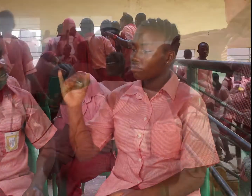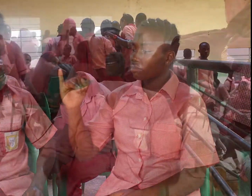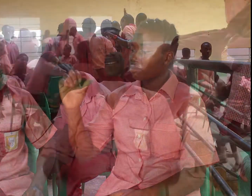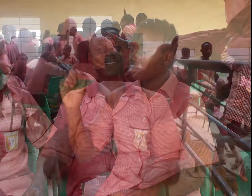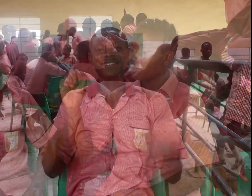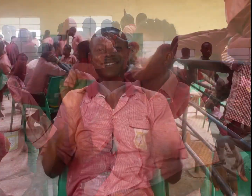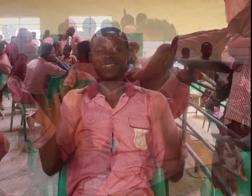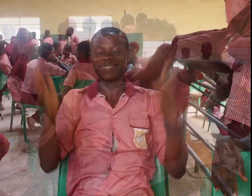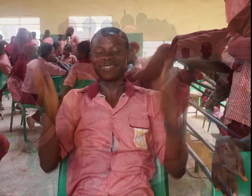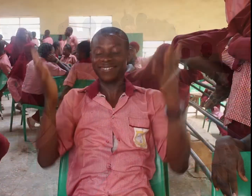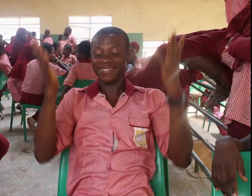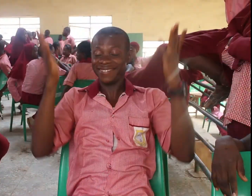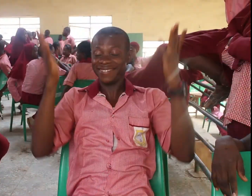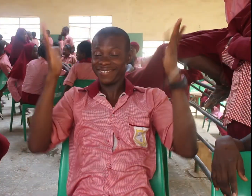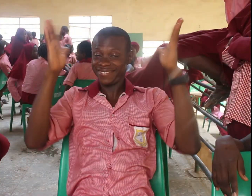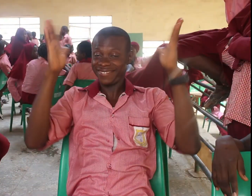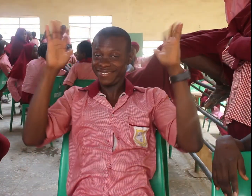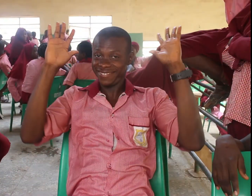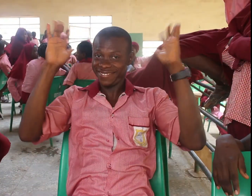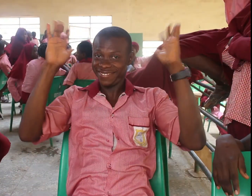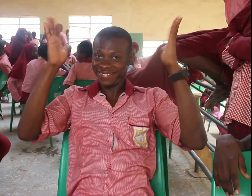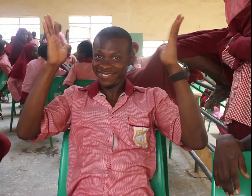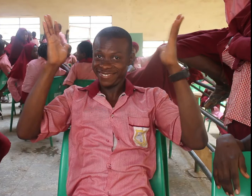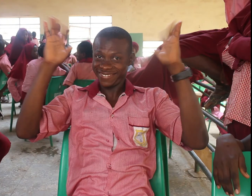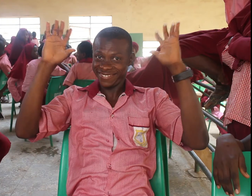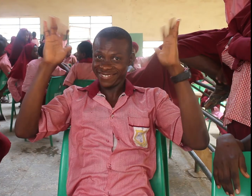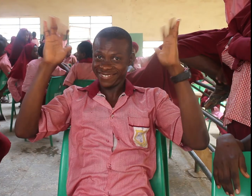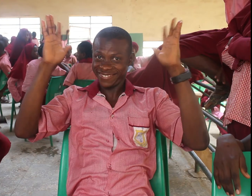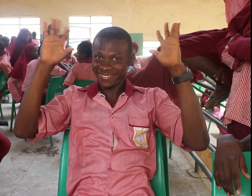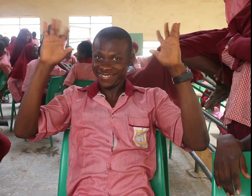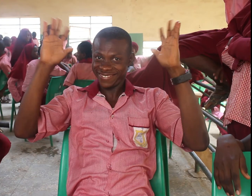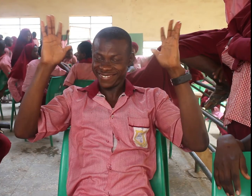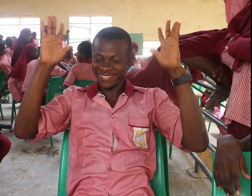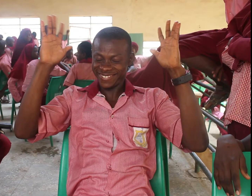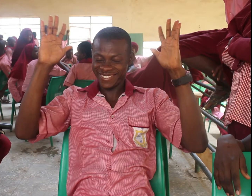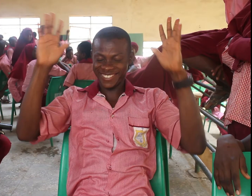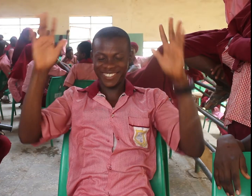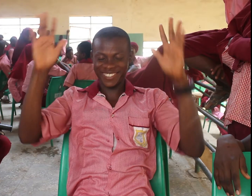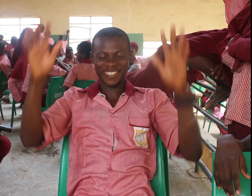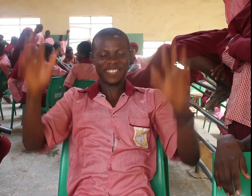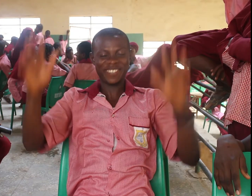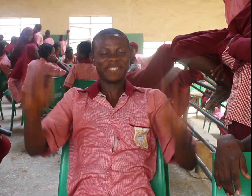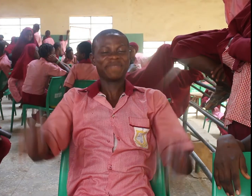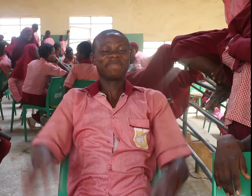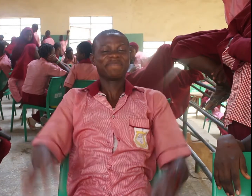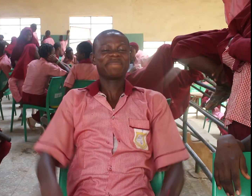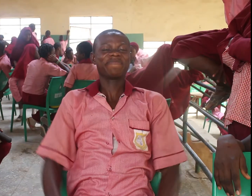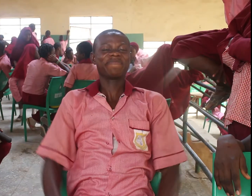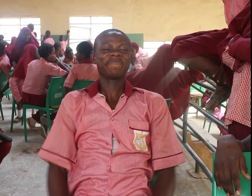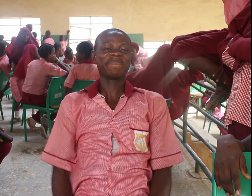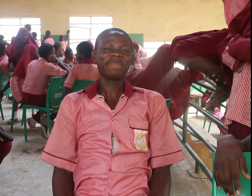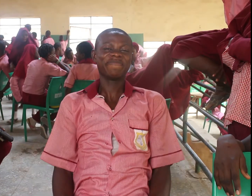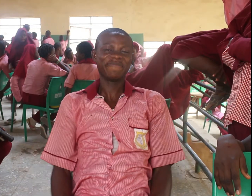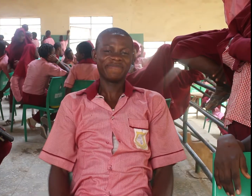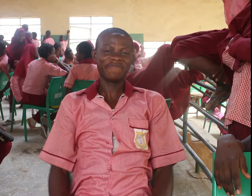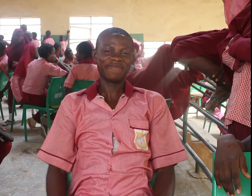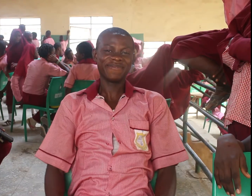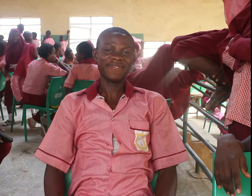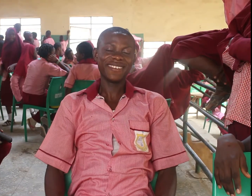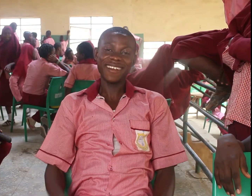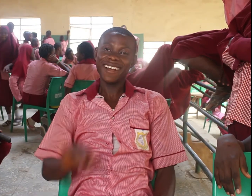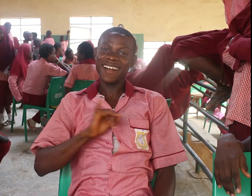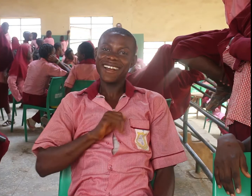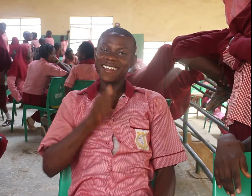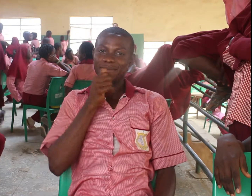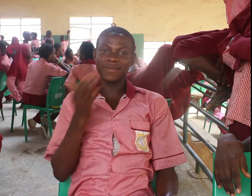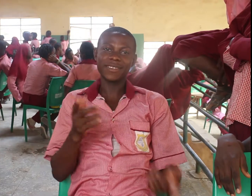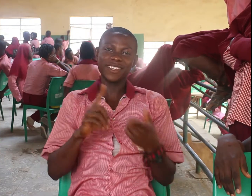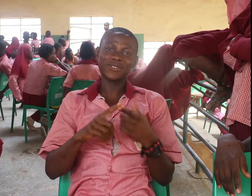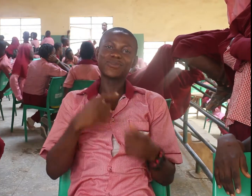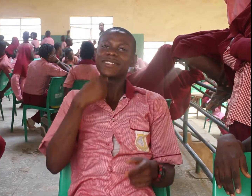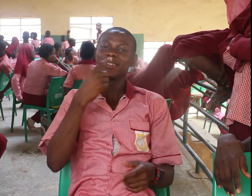of the natural endowment for linguistic activities or for communication activities, the child